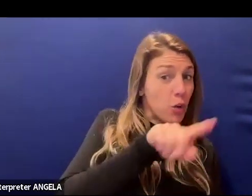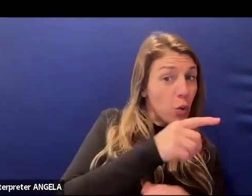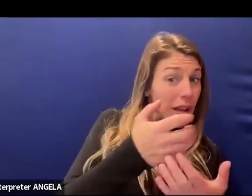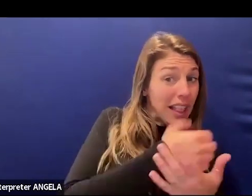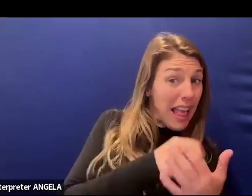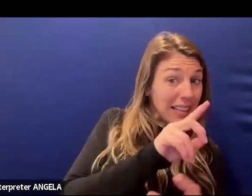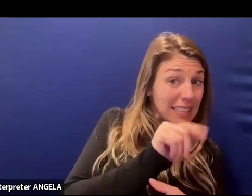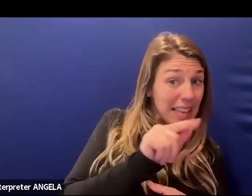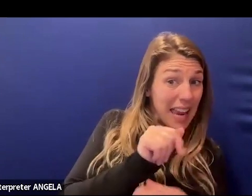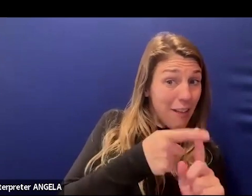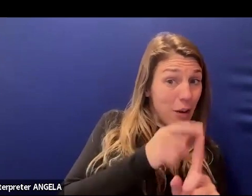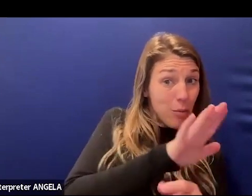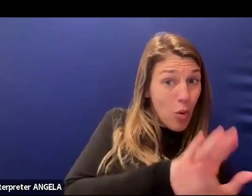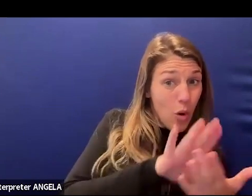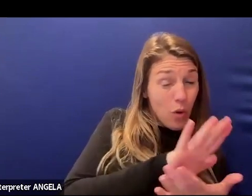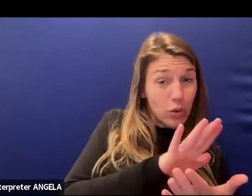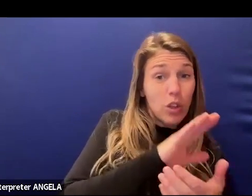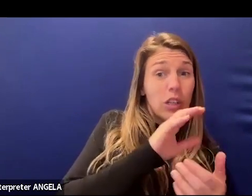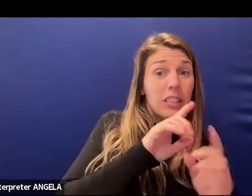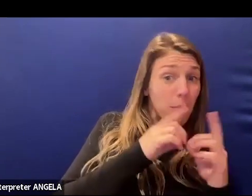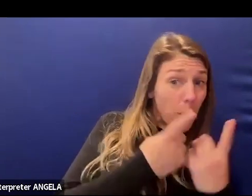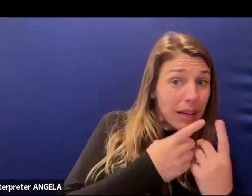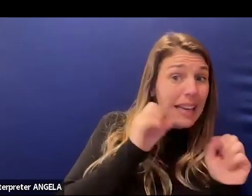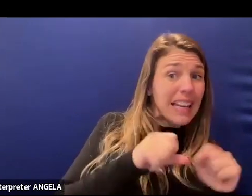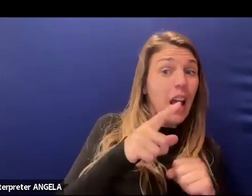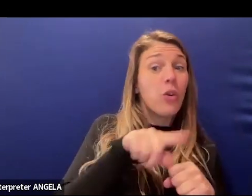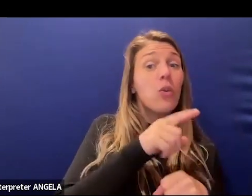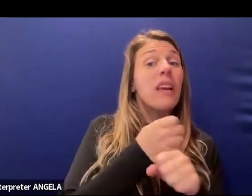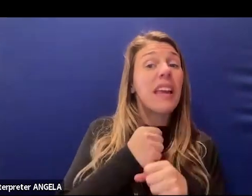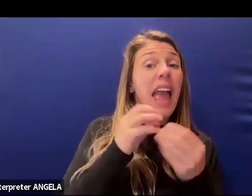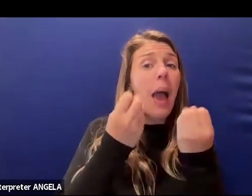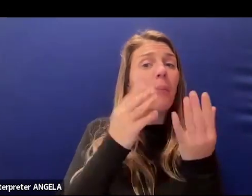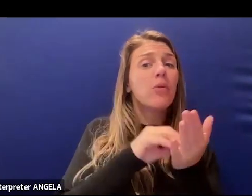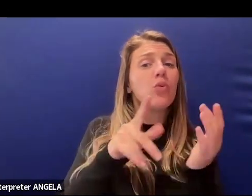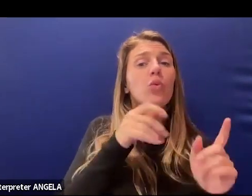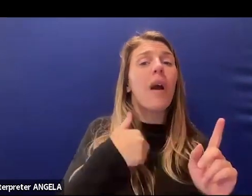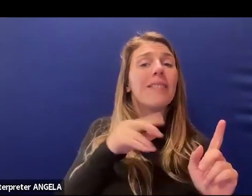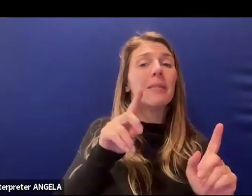from your organization or from your institution?" These are computing departments. "Can you get data about the number of students with disabilities